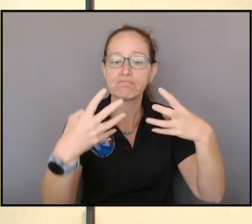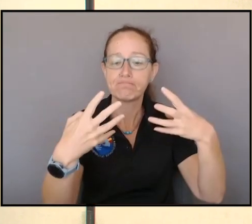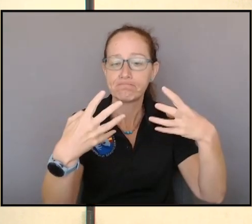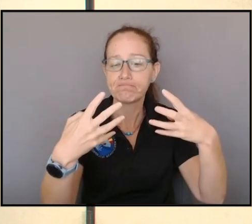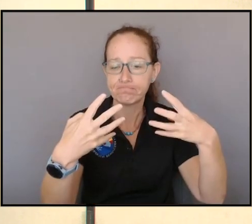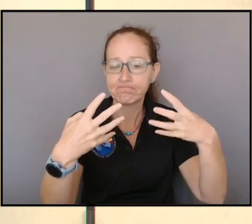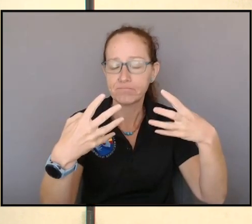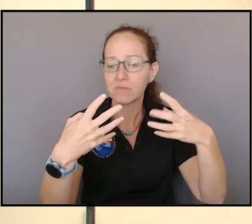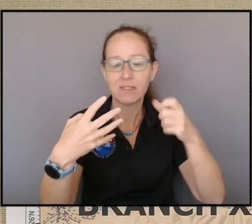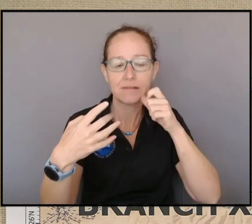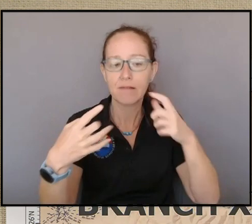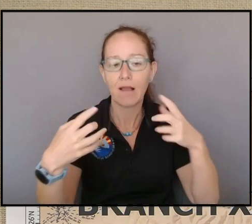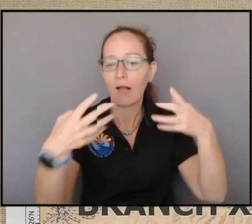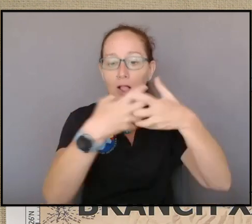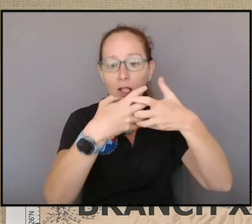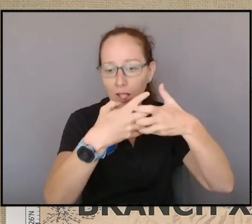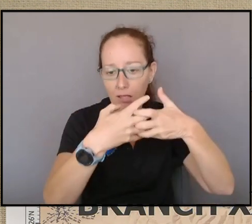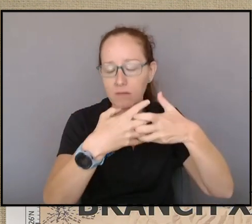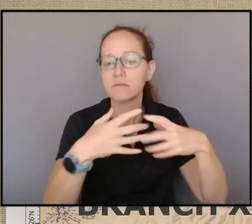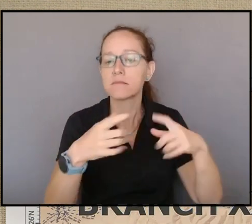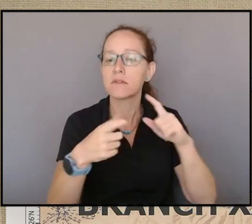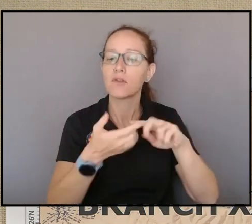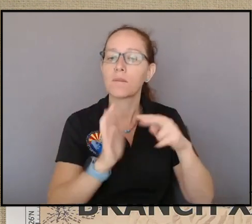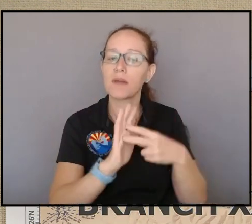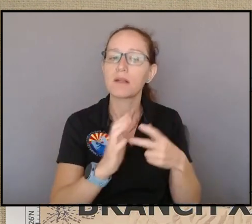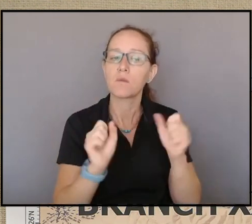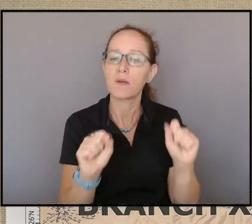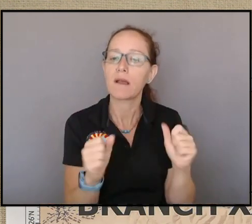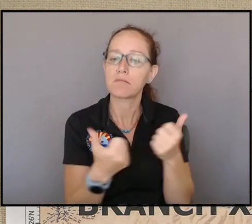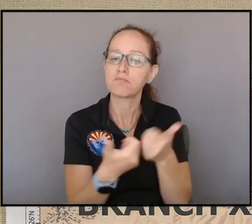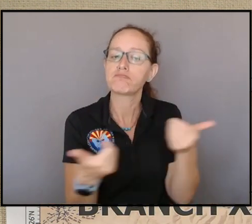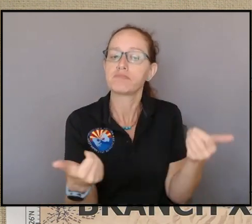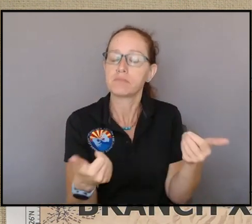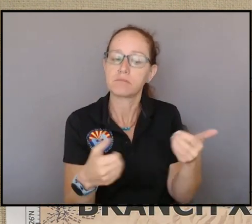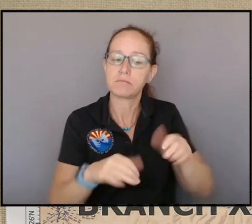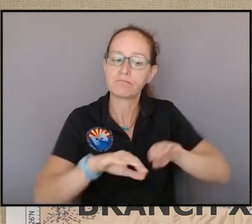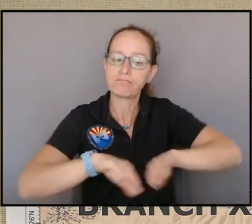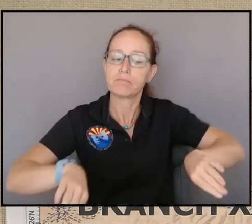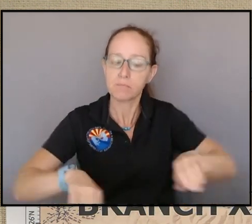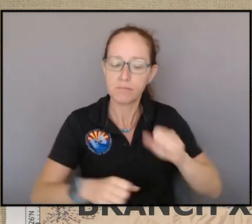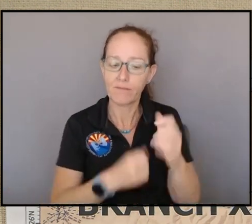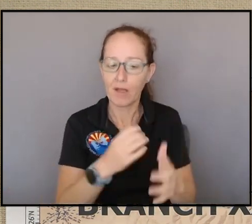going on north of the 64 and they're all out to the highway